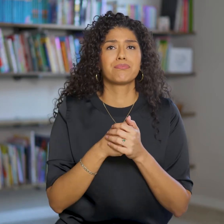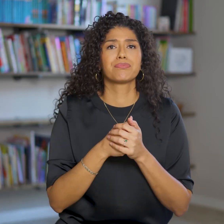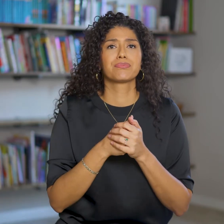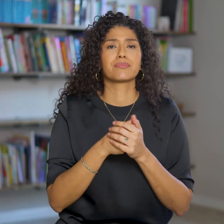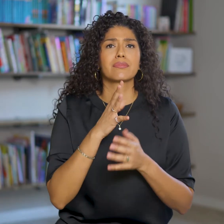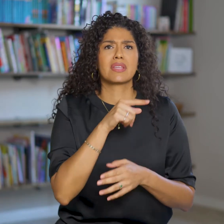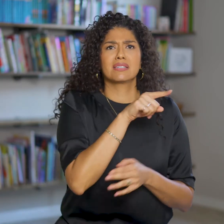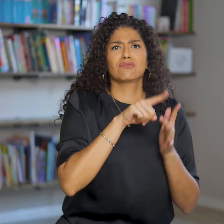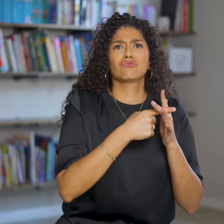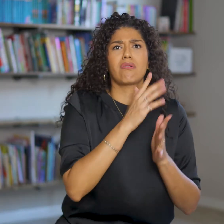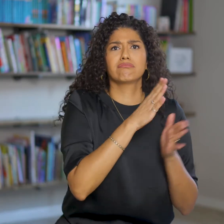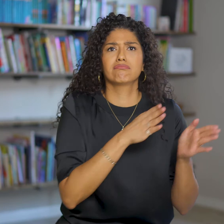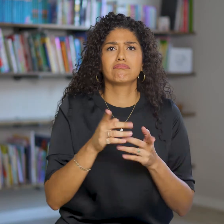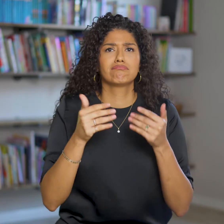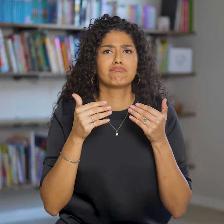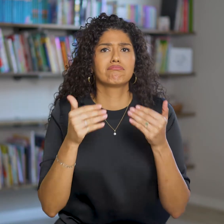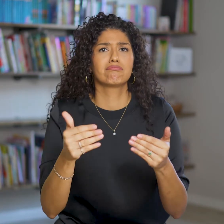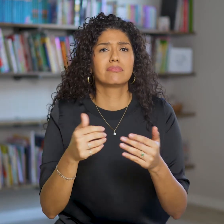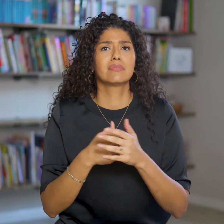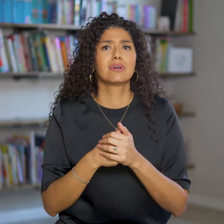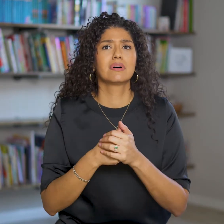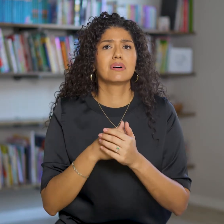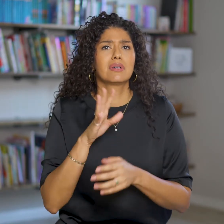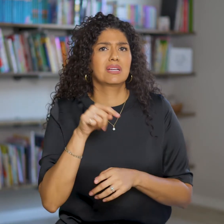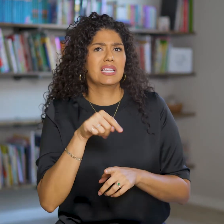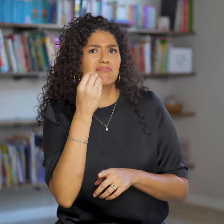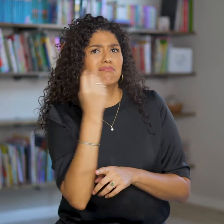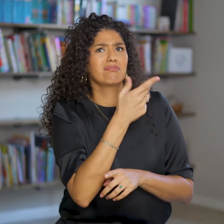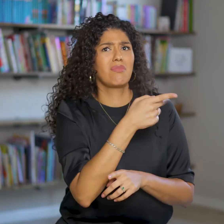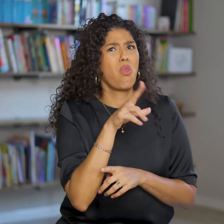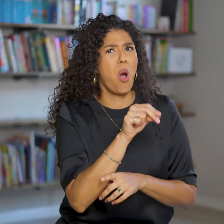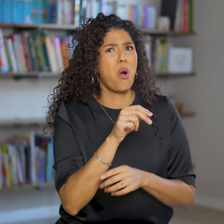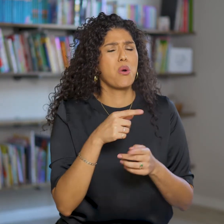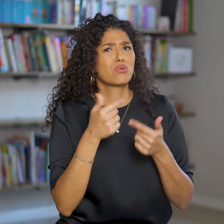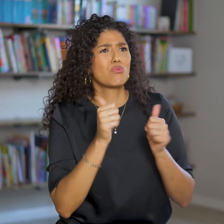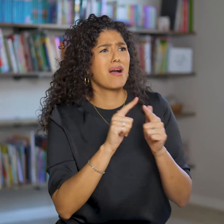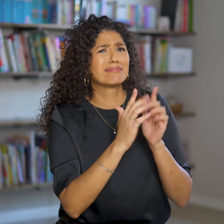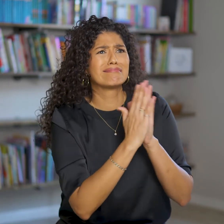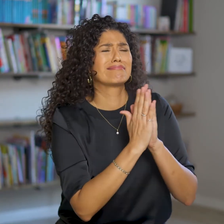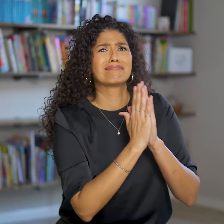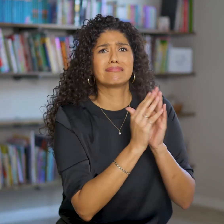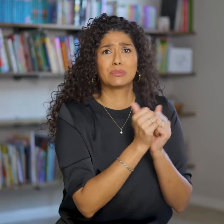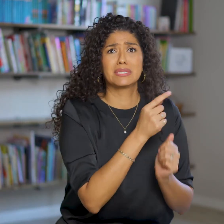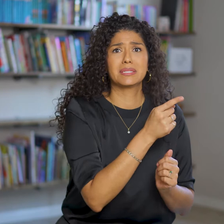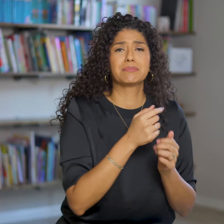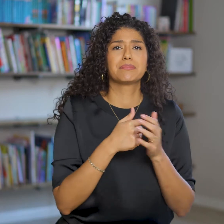Amnon sets the plan in motion, and Tamar tells him no and tries to reason with him,